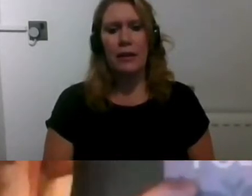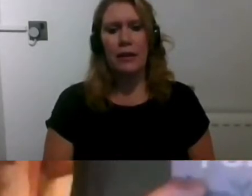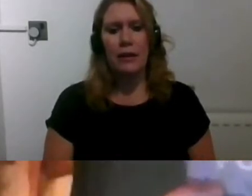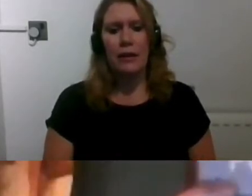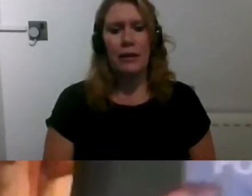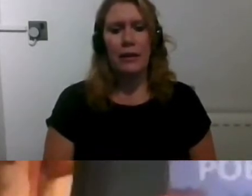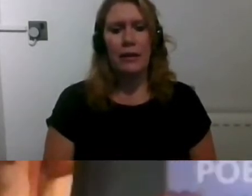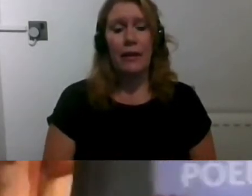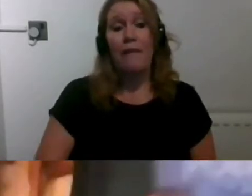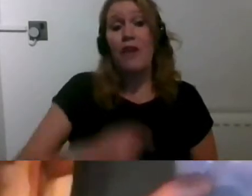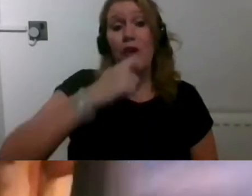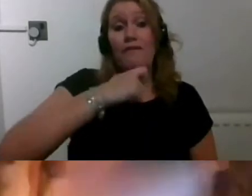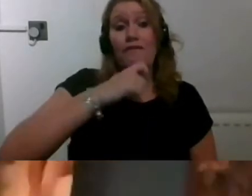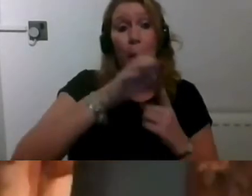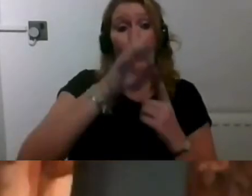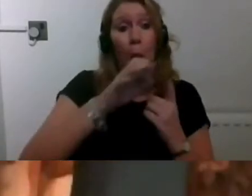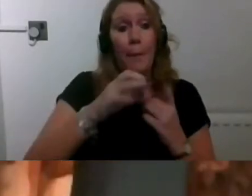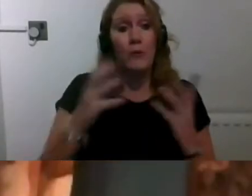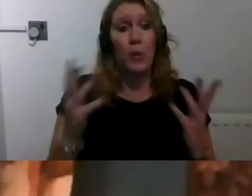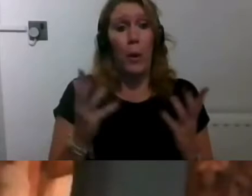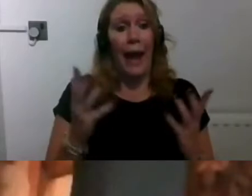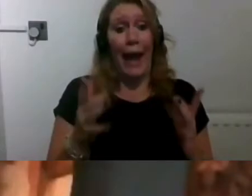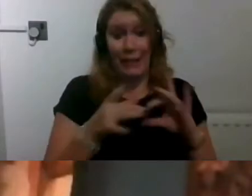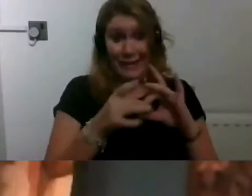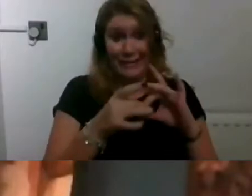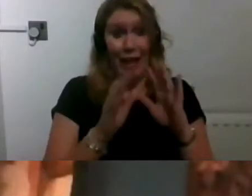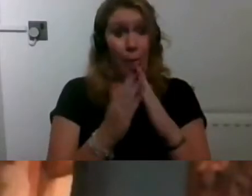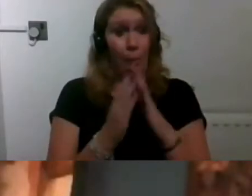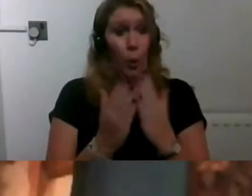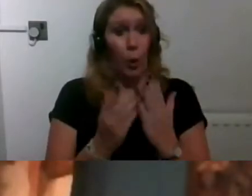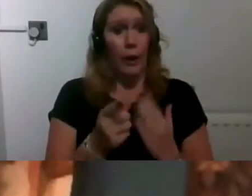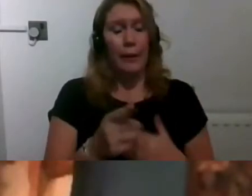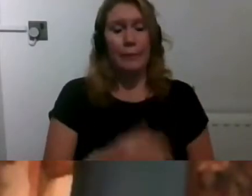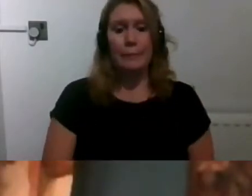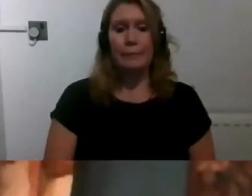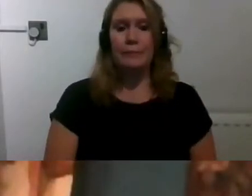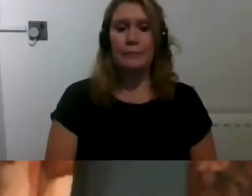Together Anthology. Because with